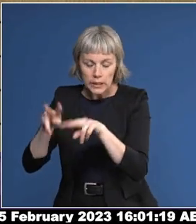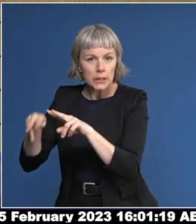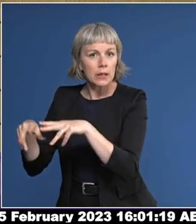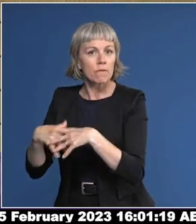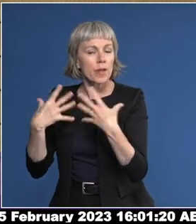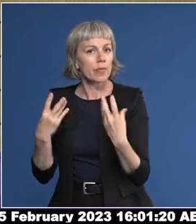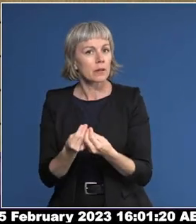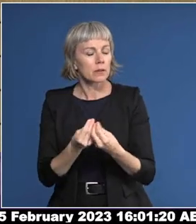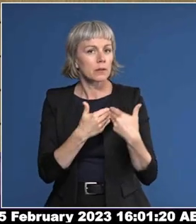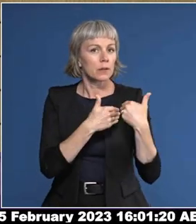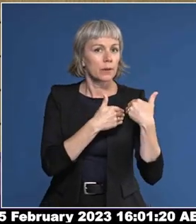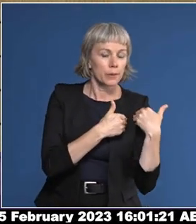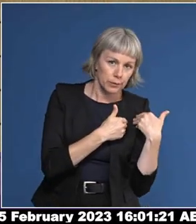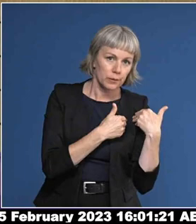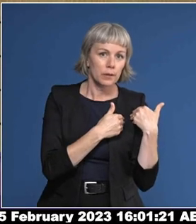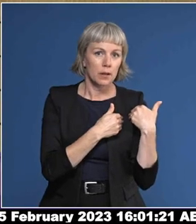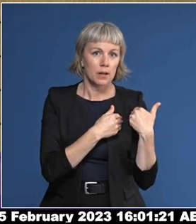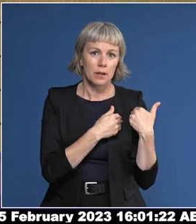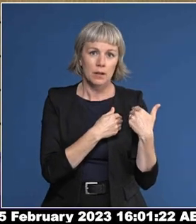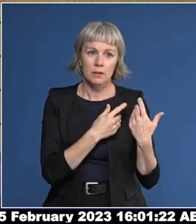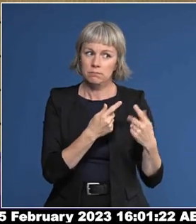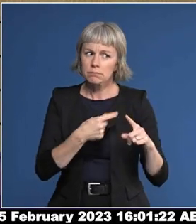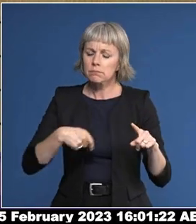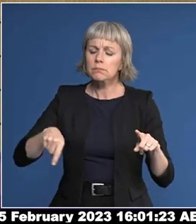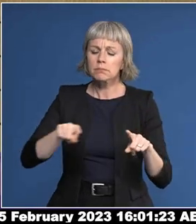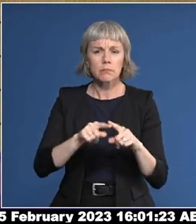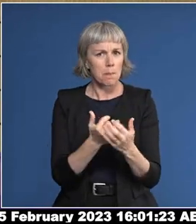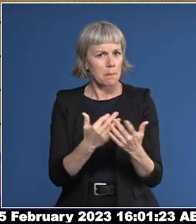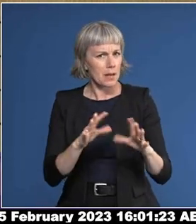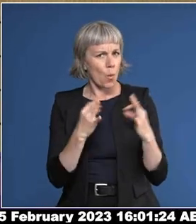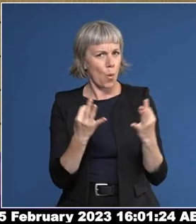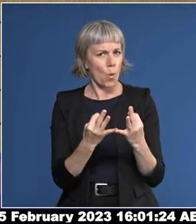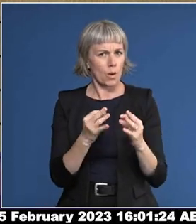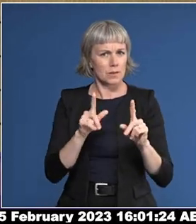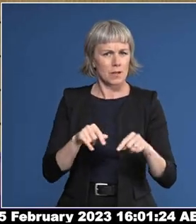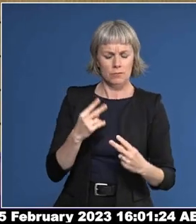And they see very clearly that many other providers doing the same sort of work are not